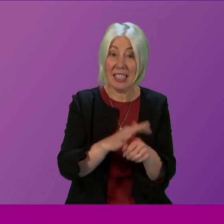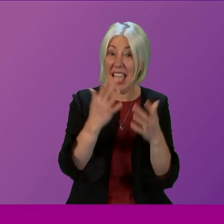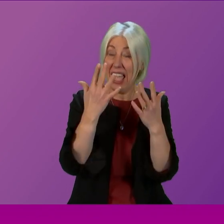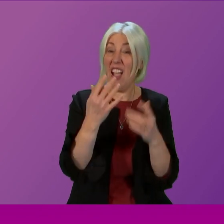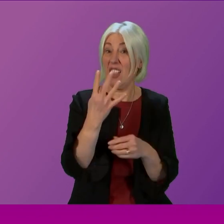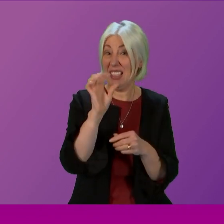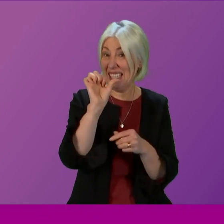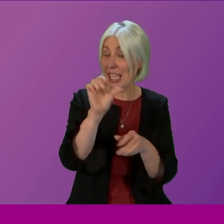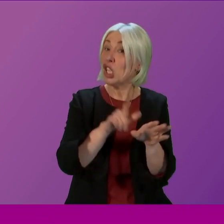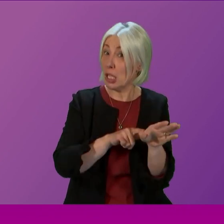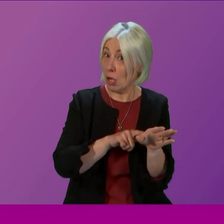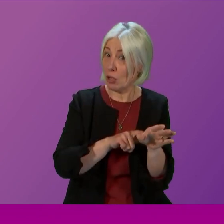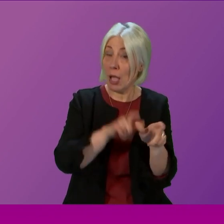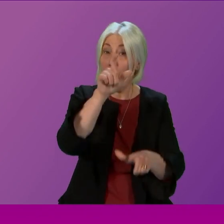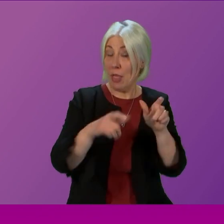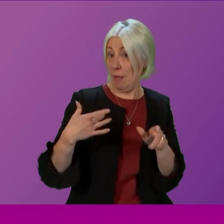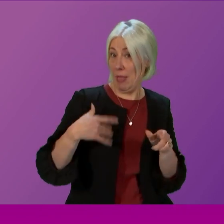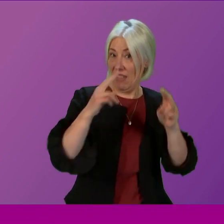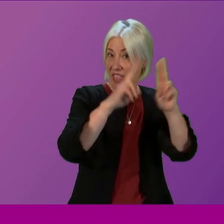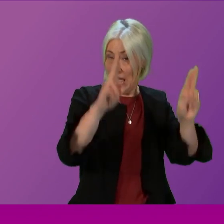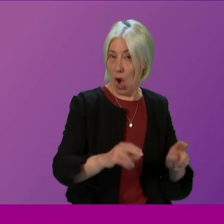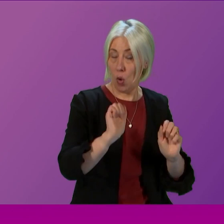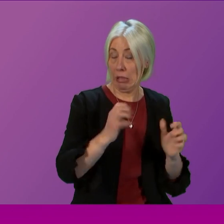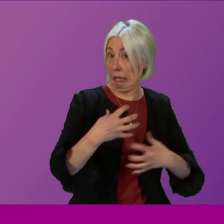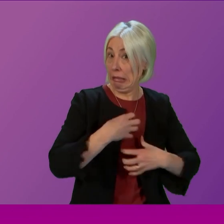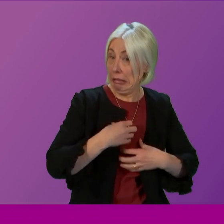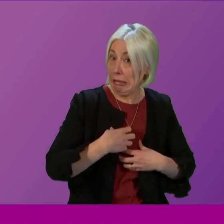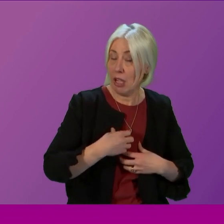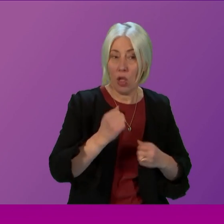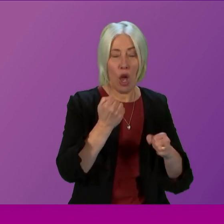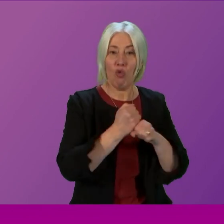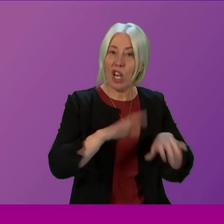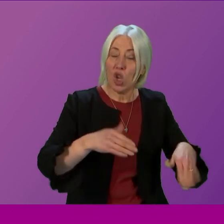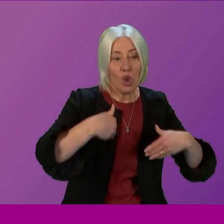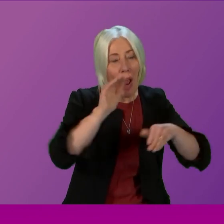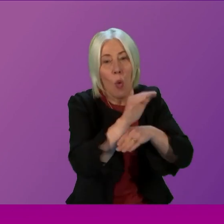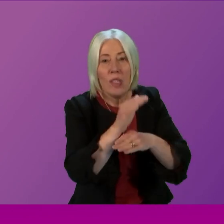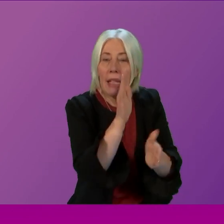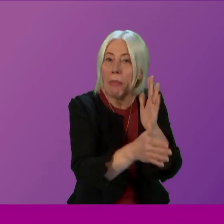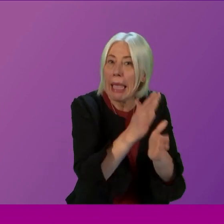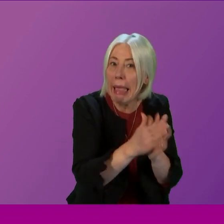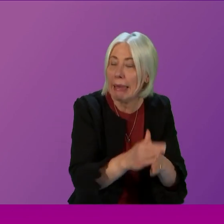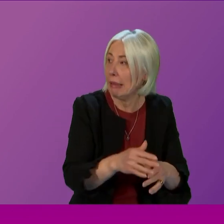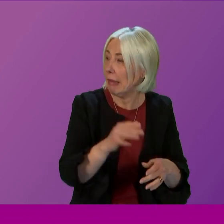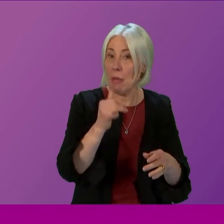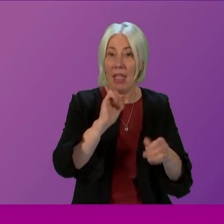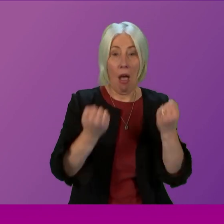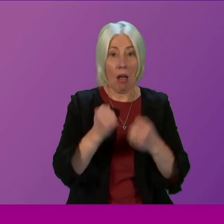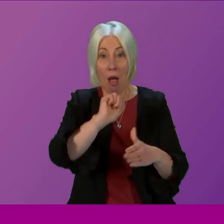The owners of the property live in fear that their grandchildren could be seriously injured